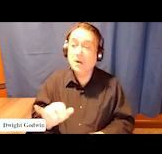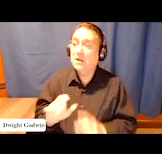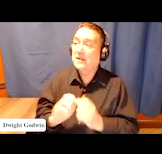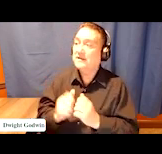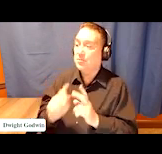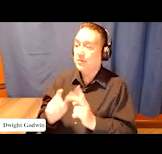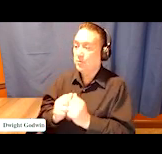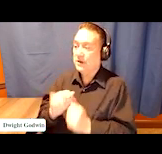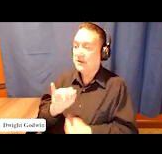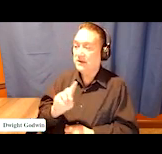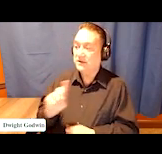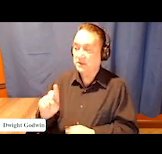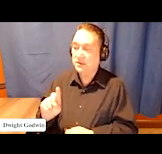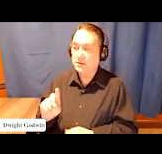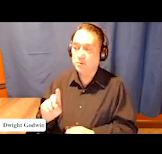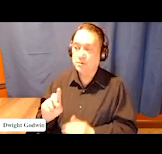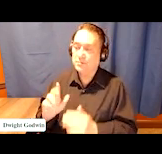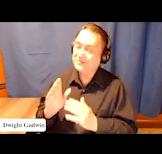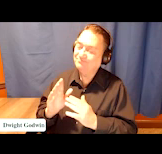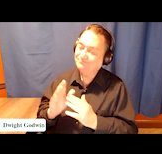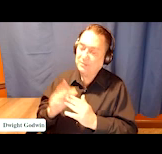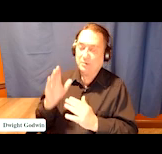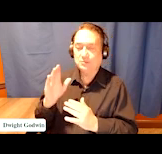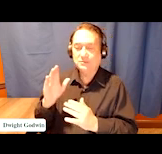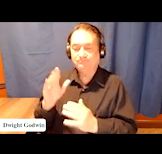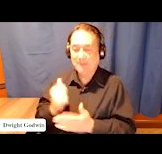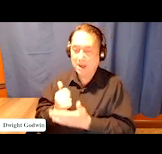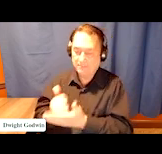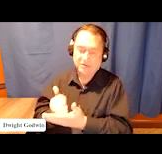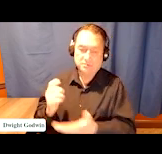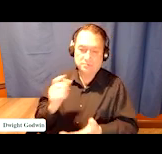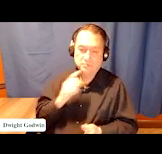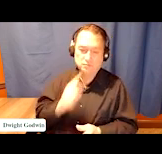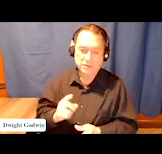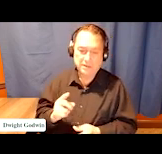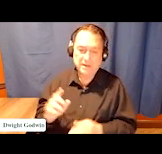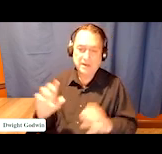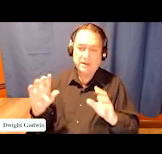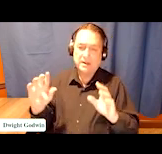would be most helpful, really, in a crisis situation,